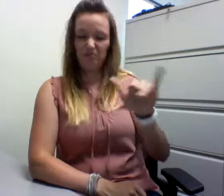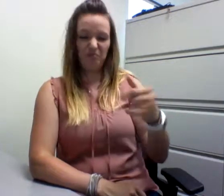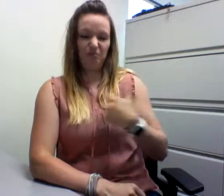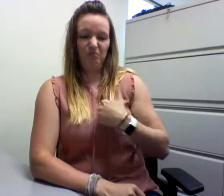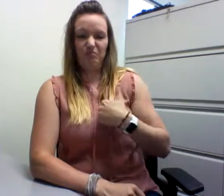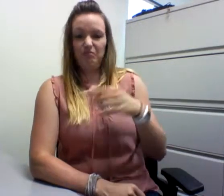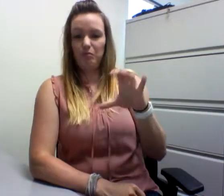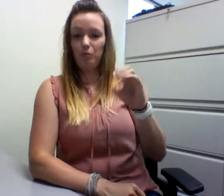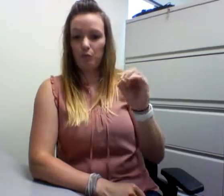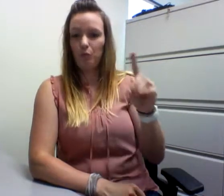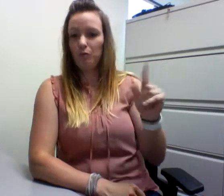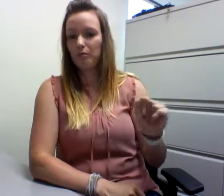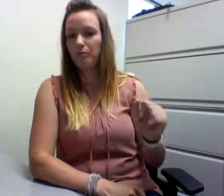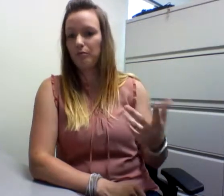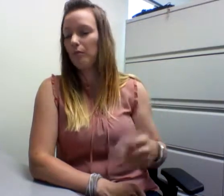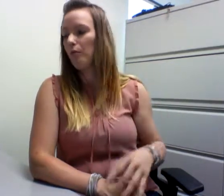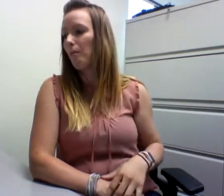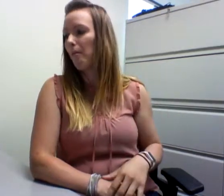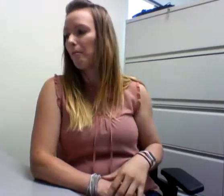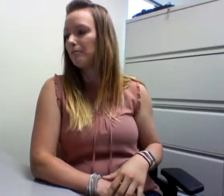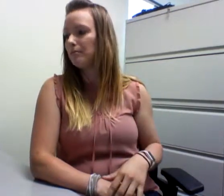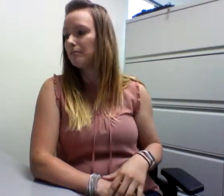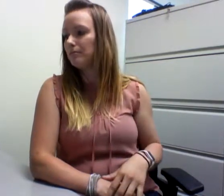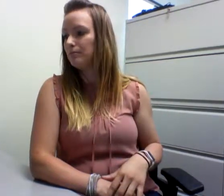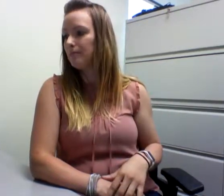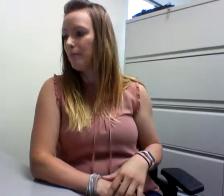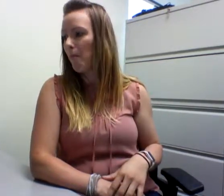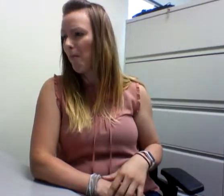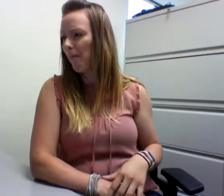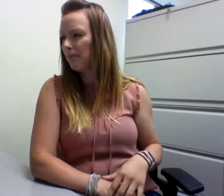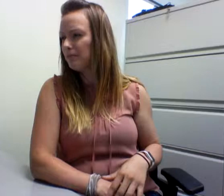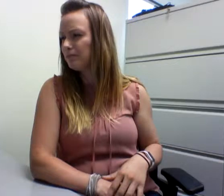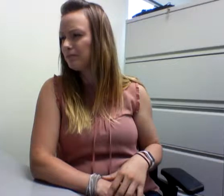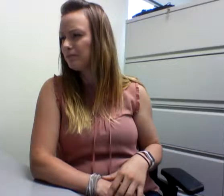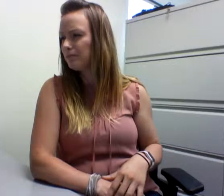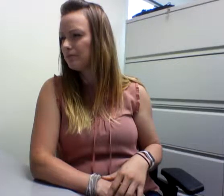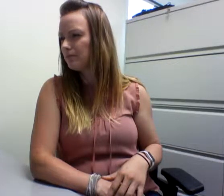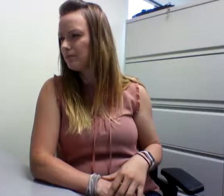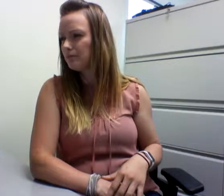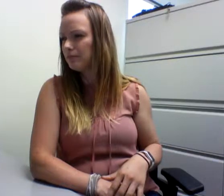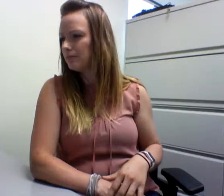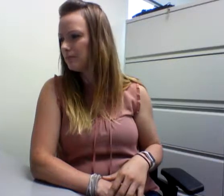that is what I am called